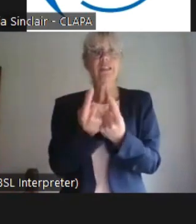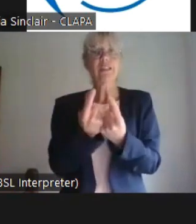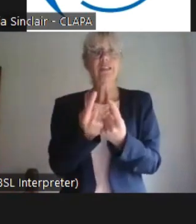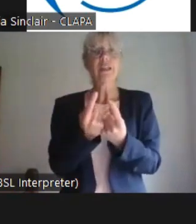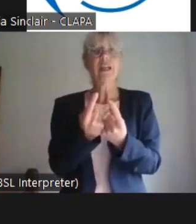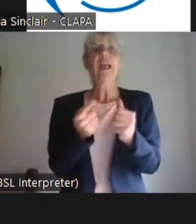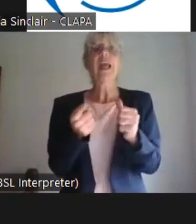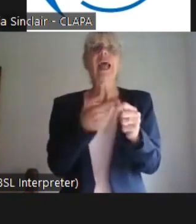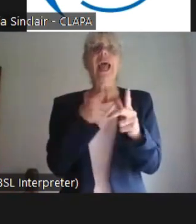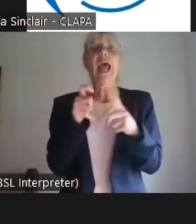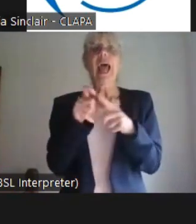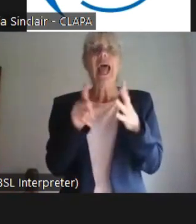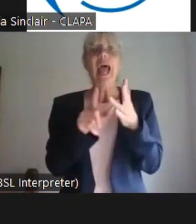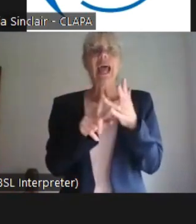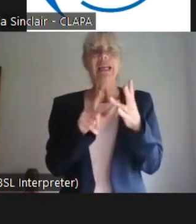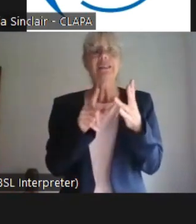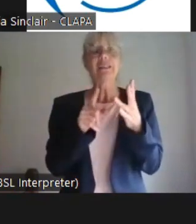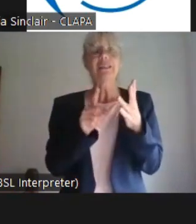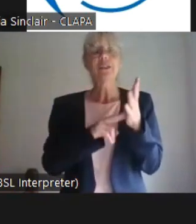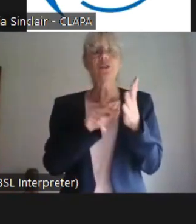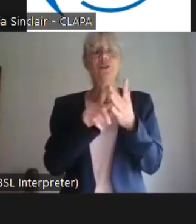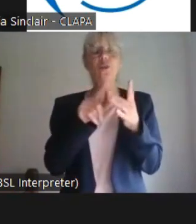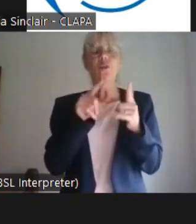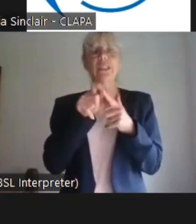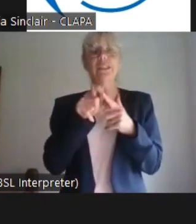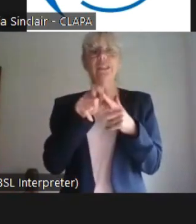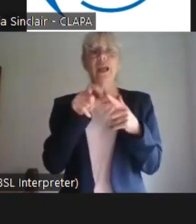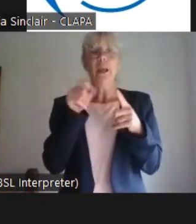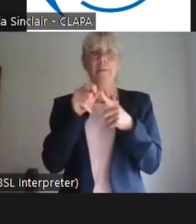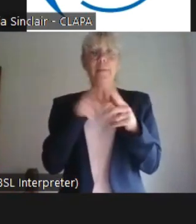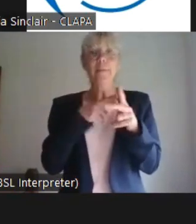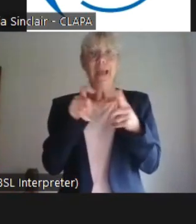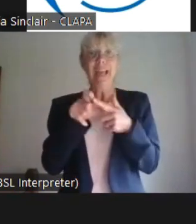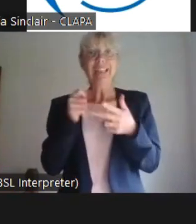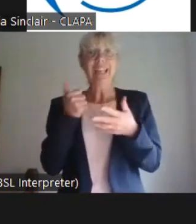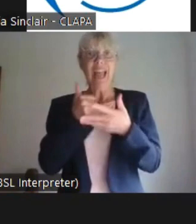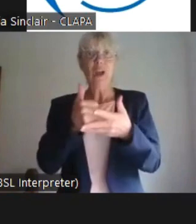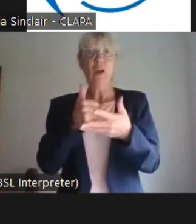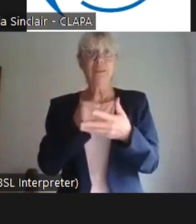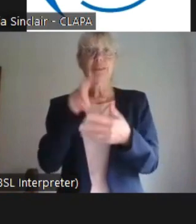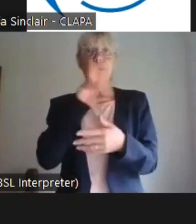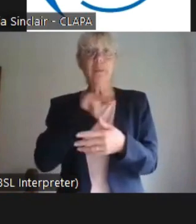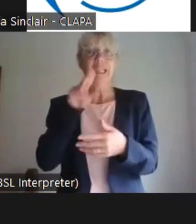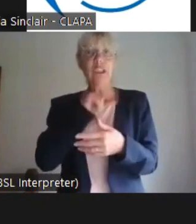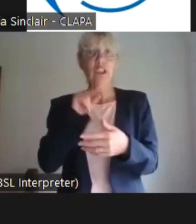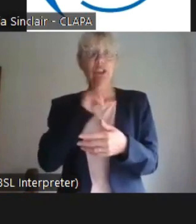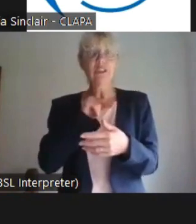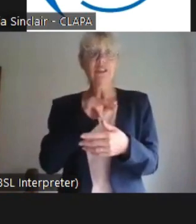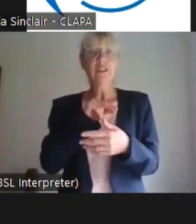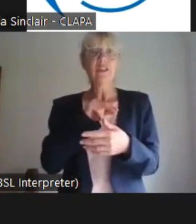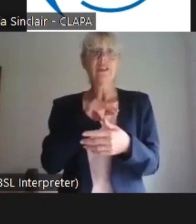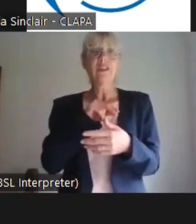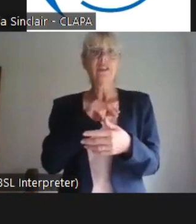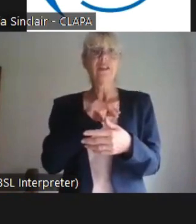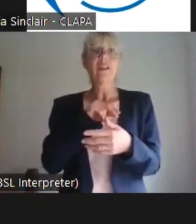pad is and that's why it helps with speech and but yeah clearly it also has a role in hearing